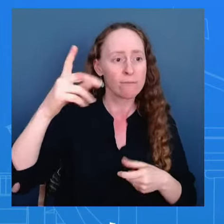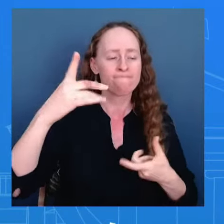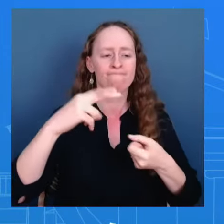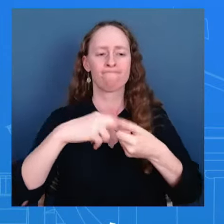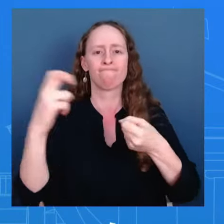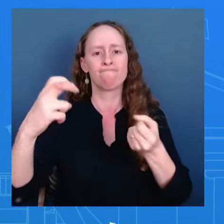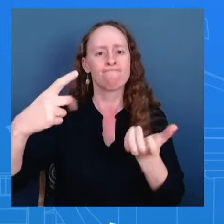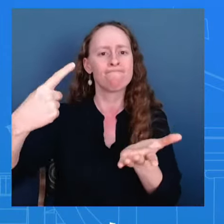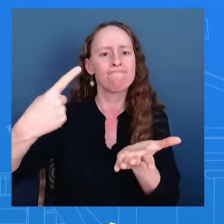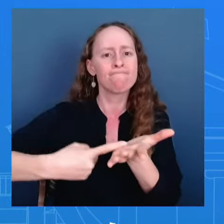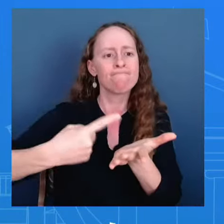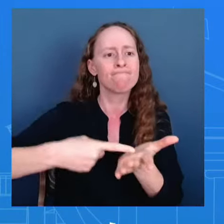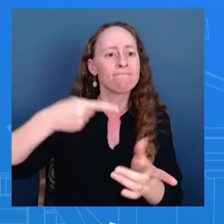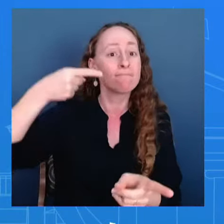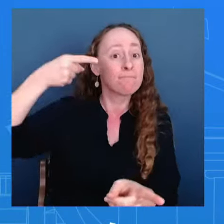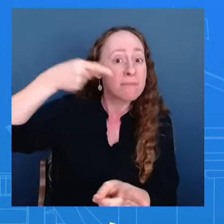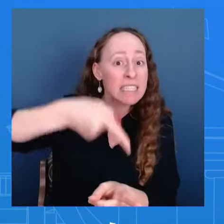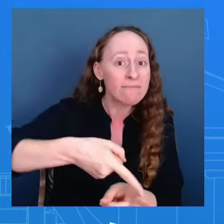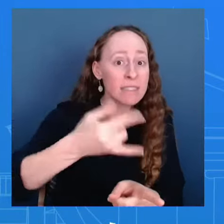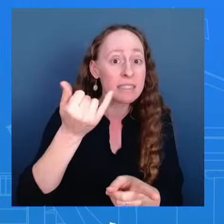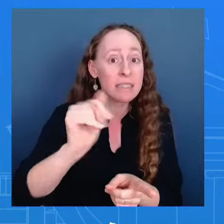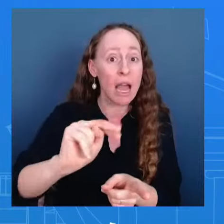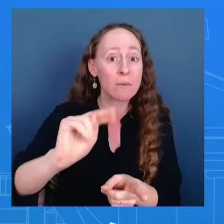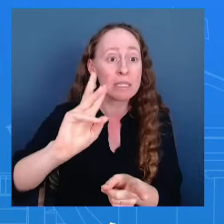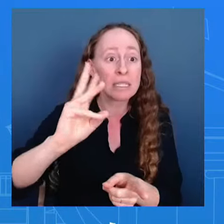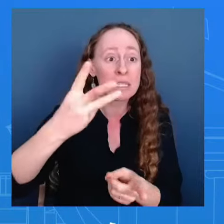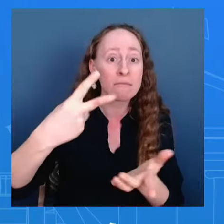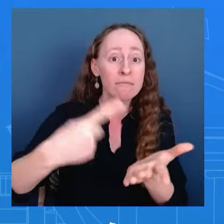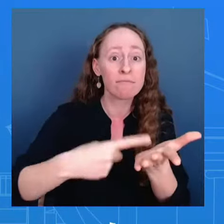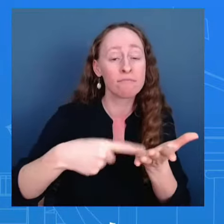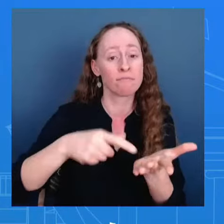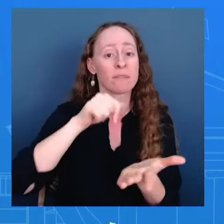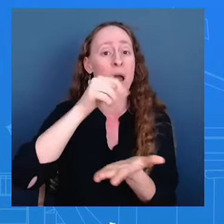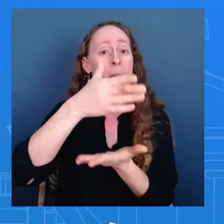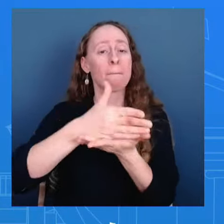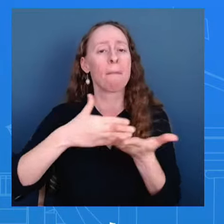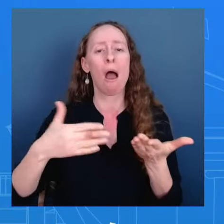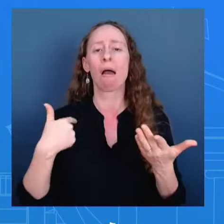And as it relates to any investigations, that's something for Congress to decide.